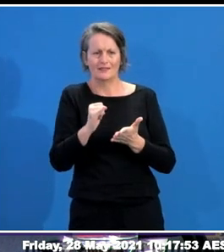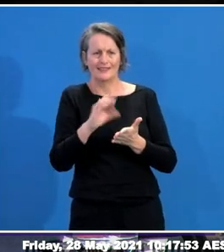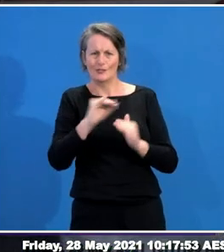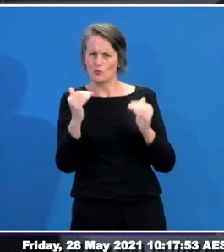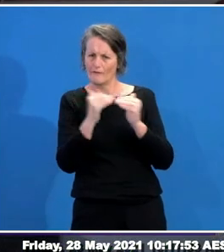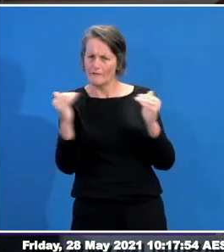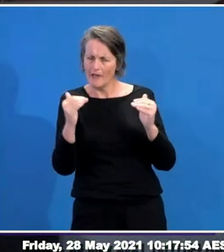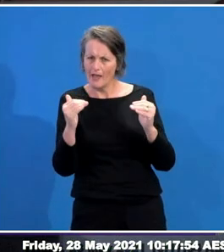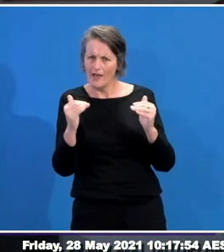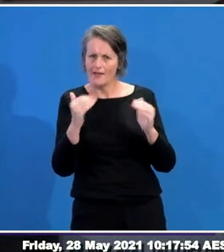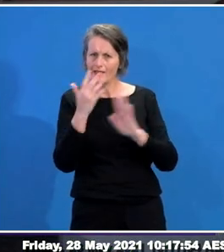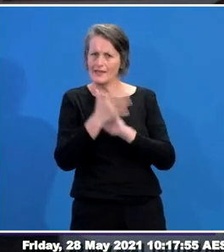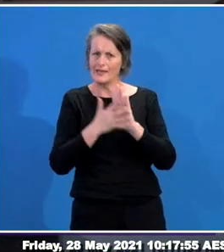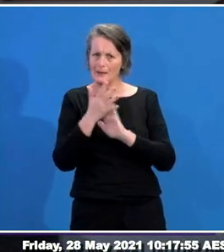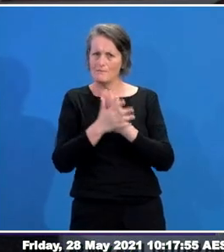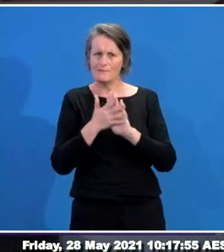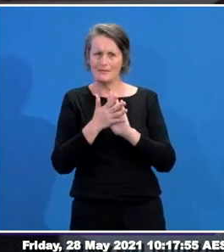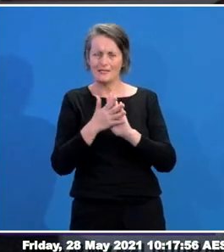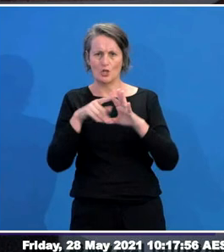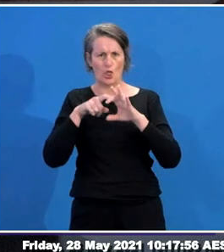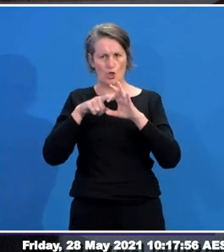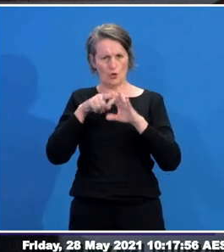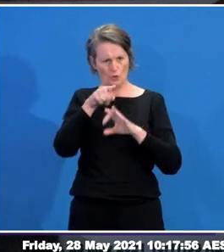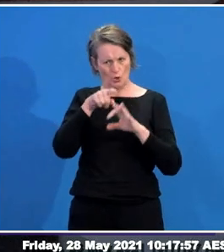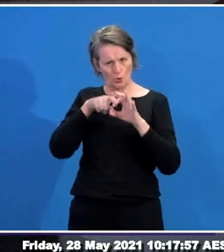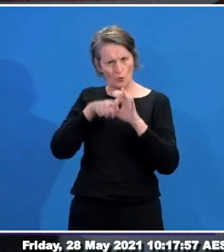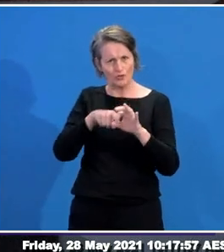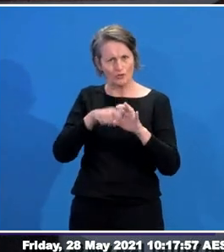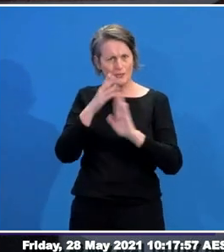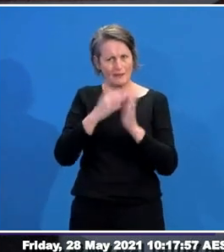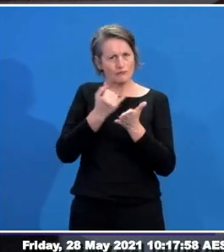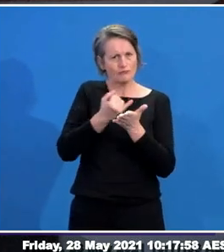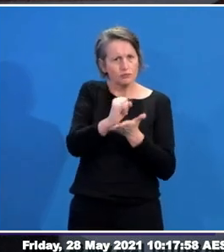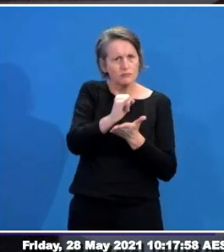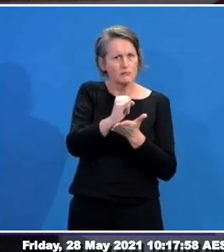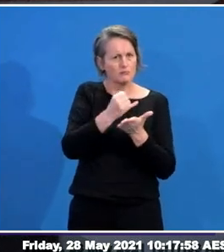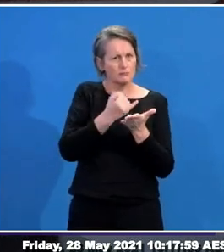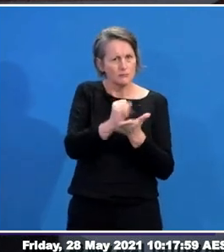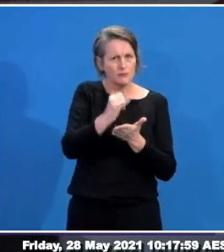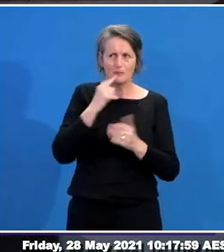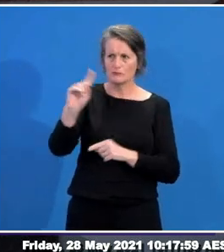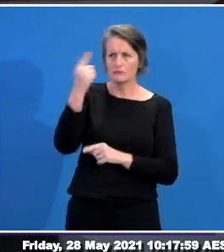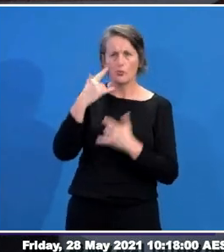where the sting in the question appears to be some criticism in engaging lawyers to deal with this issue.